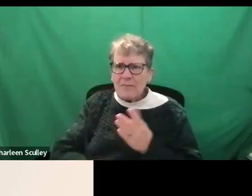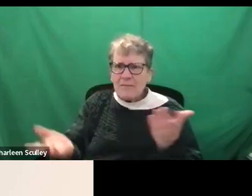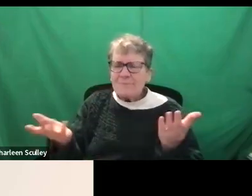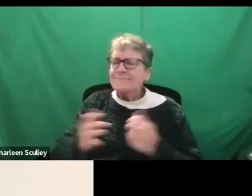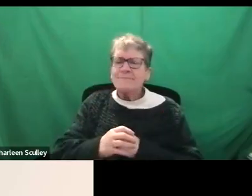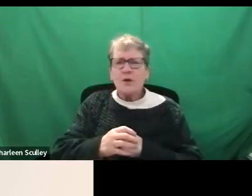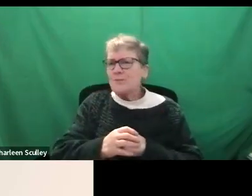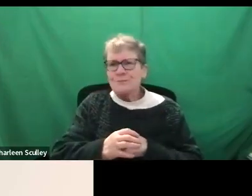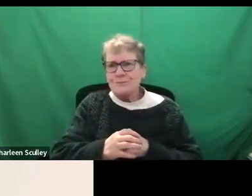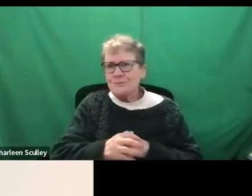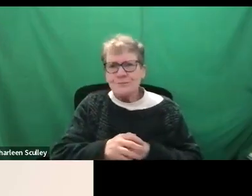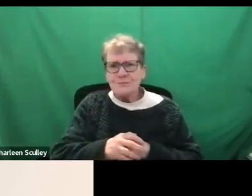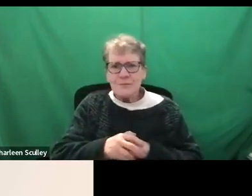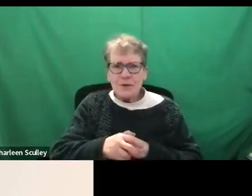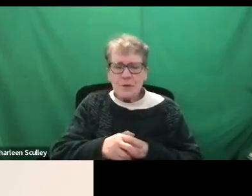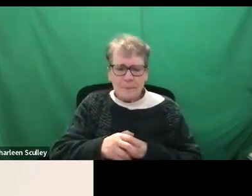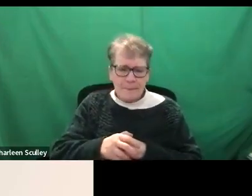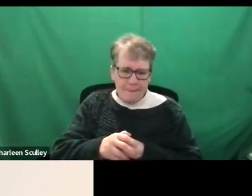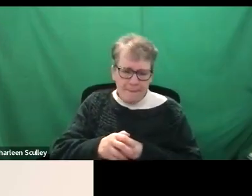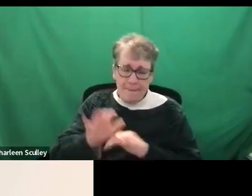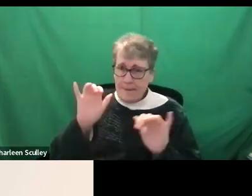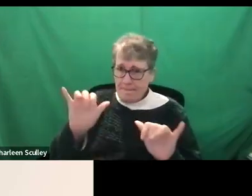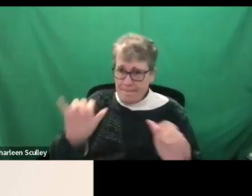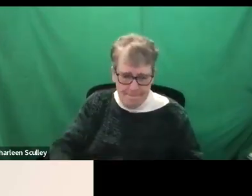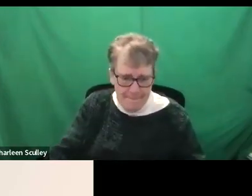but I have experienced with, uh... experience with that--